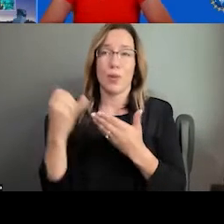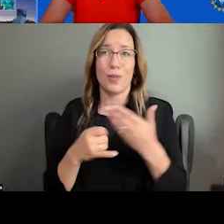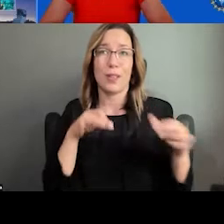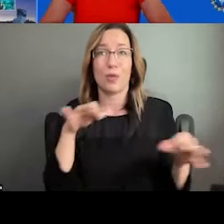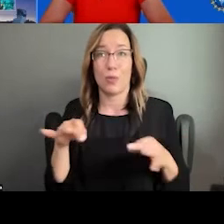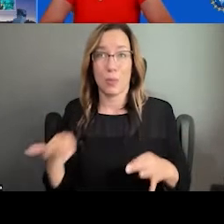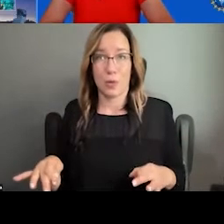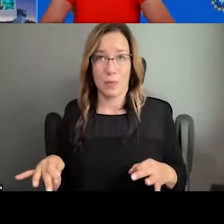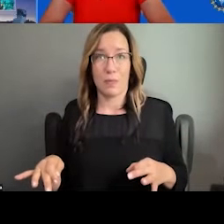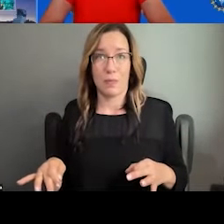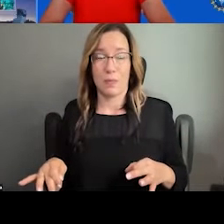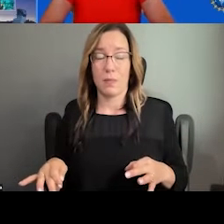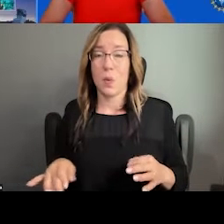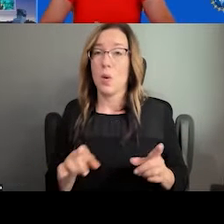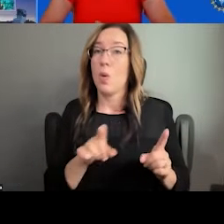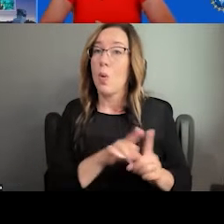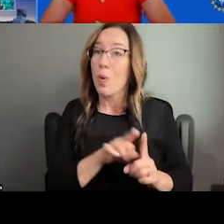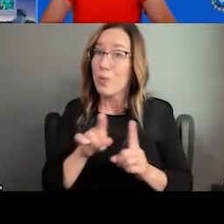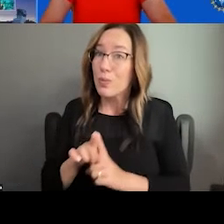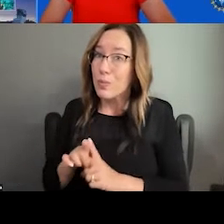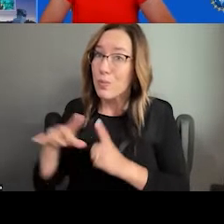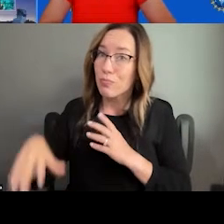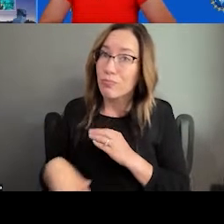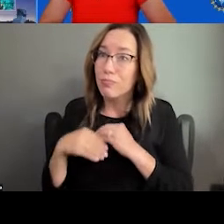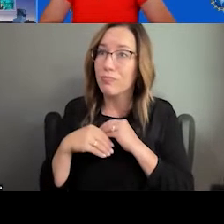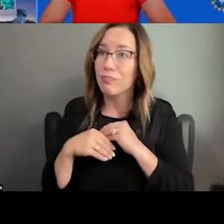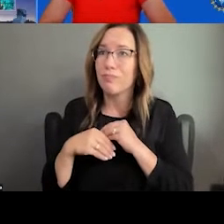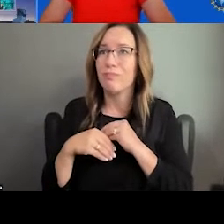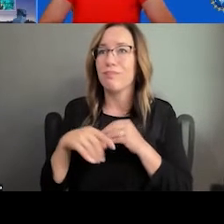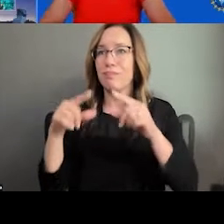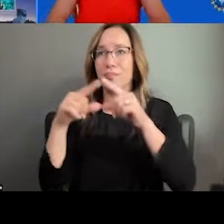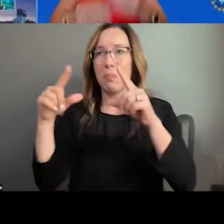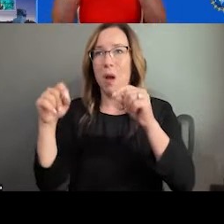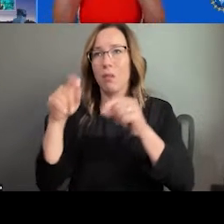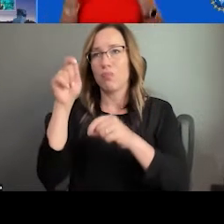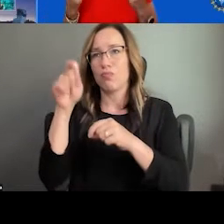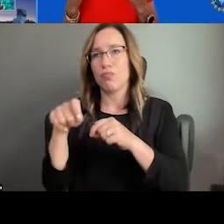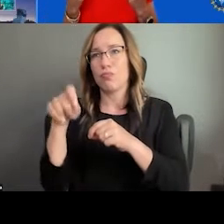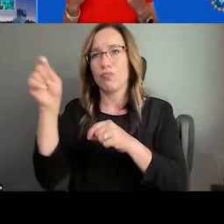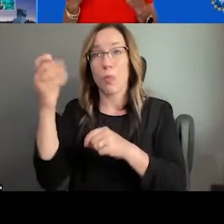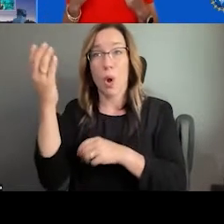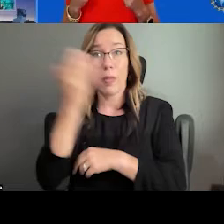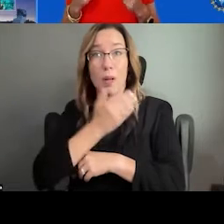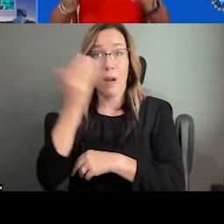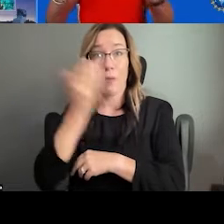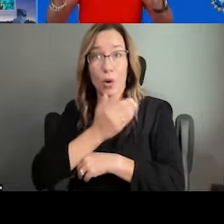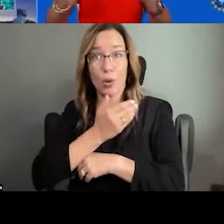In addition, there is a box that you will check on the cover sheet to apprise a stat and